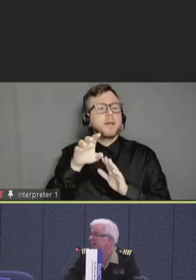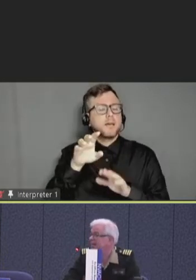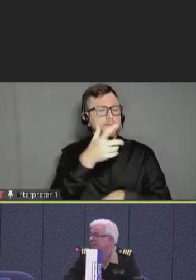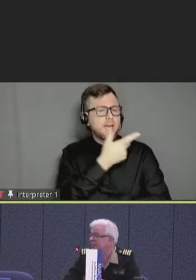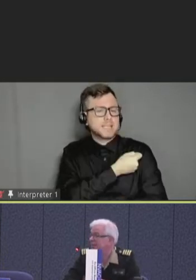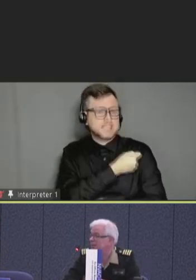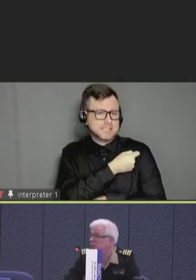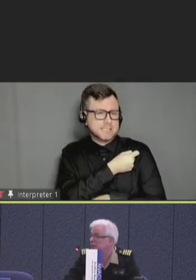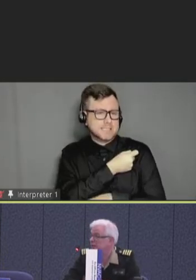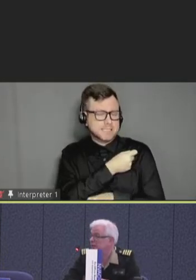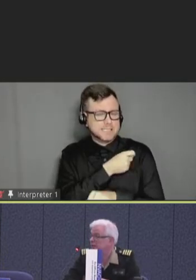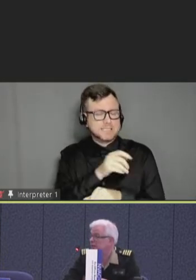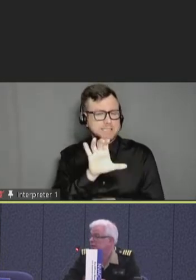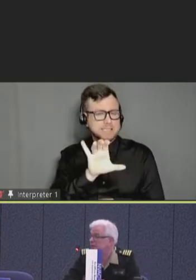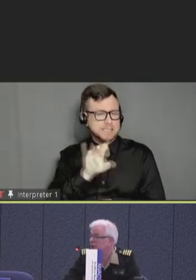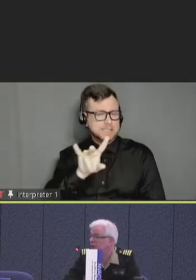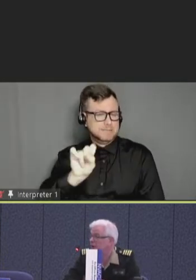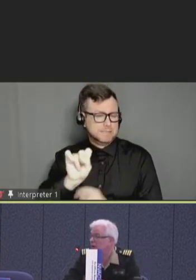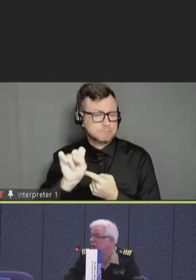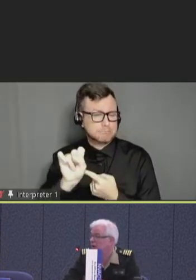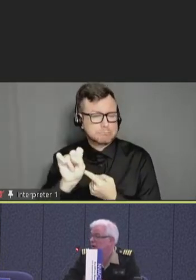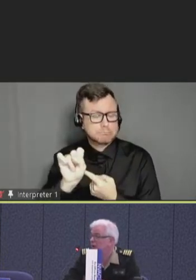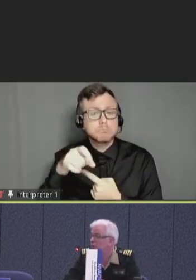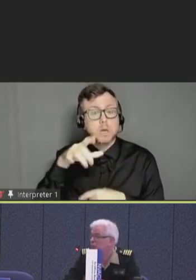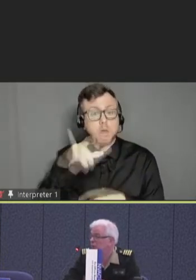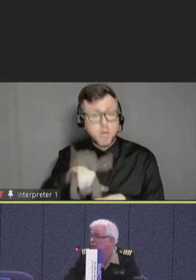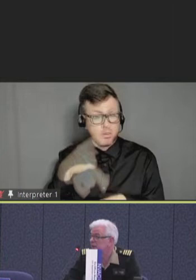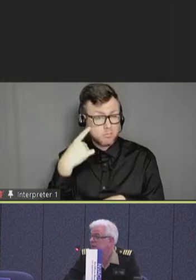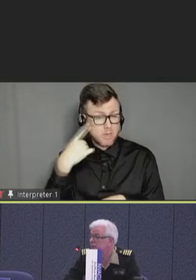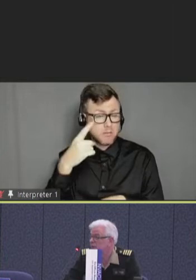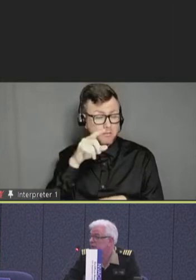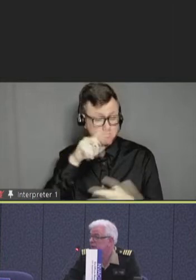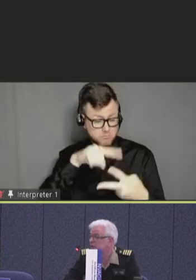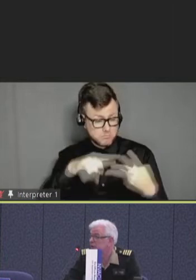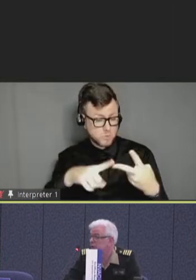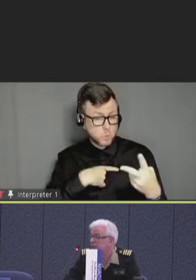And I think those recommendations are a really good start to that.